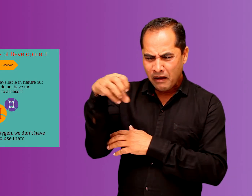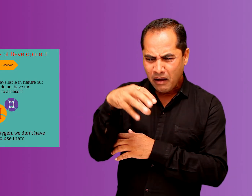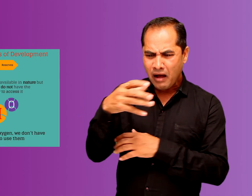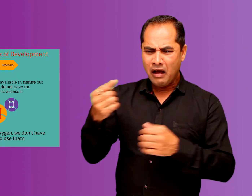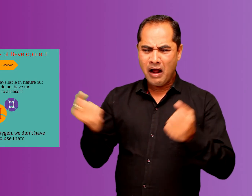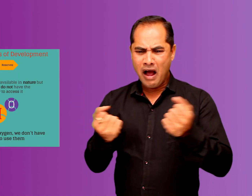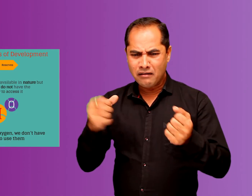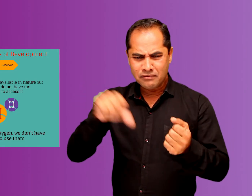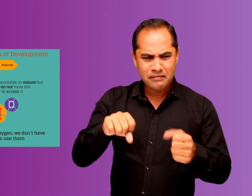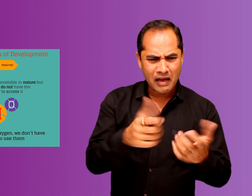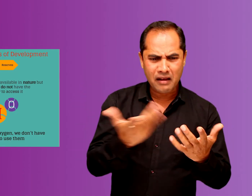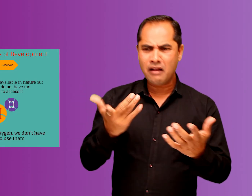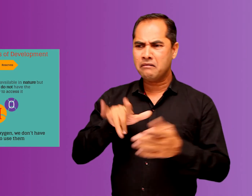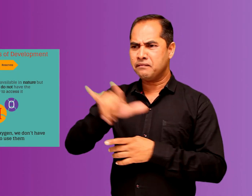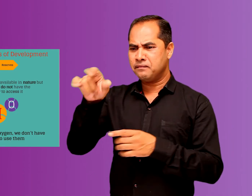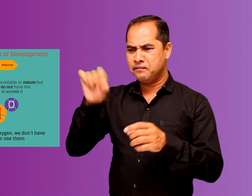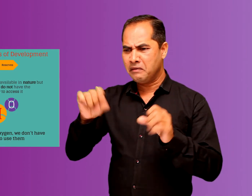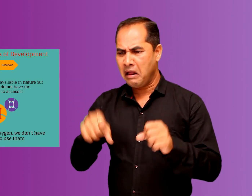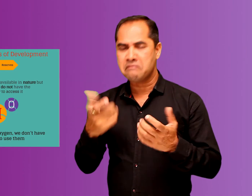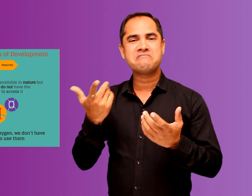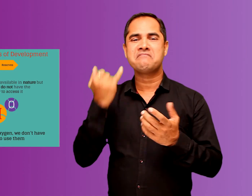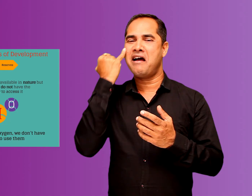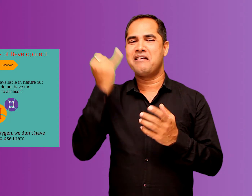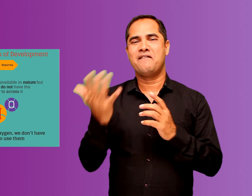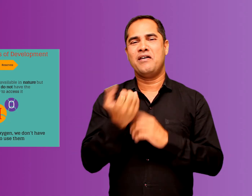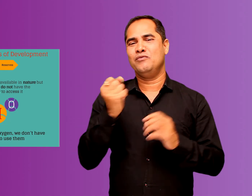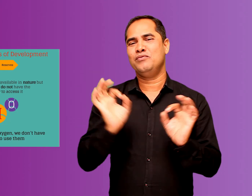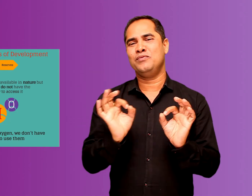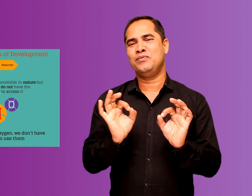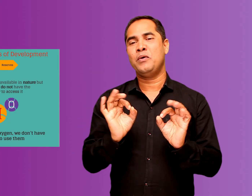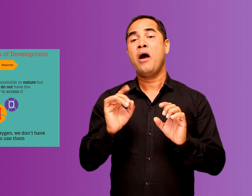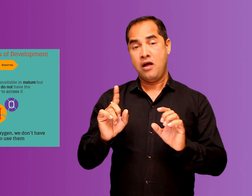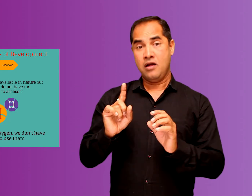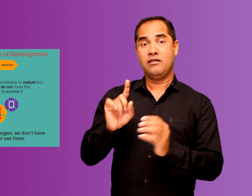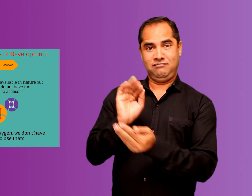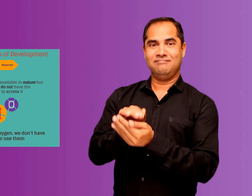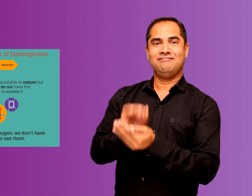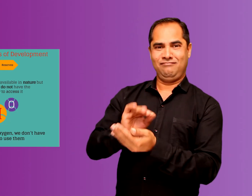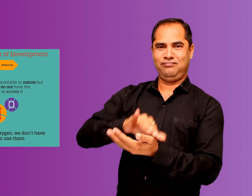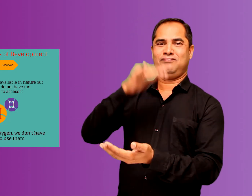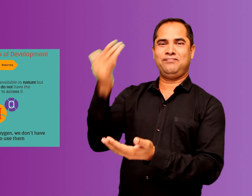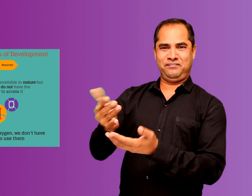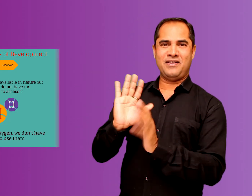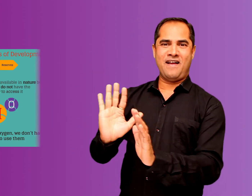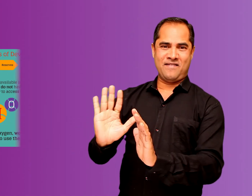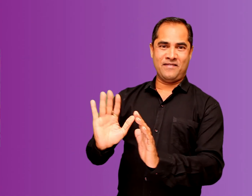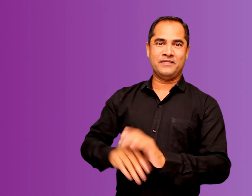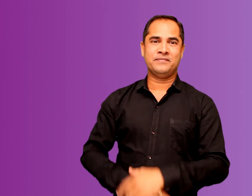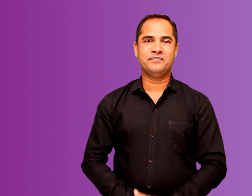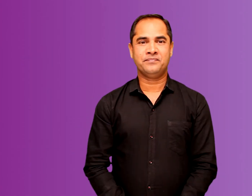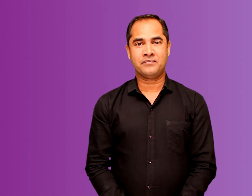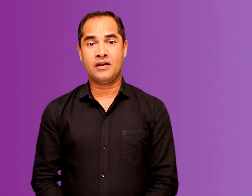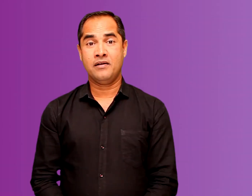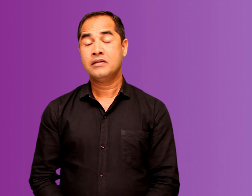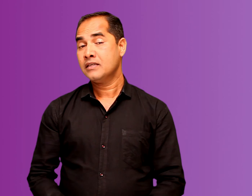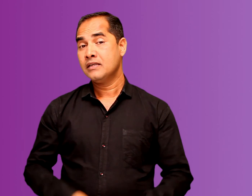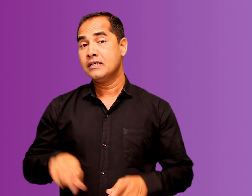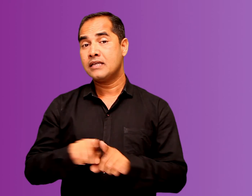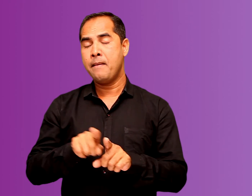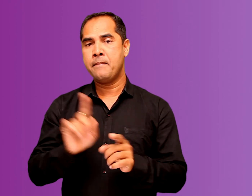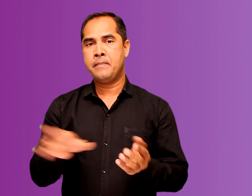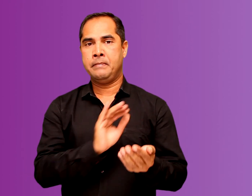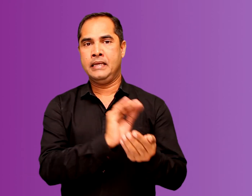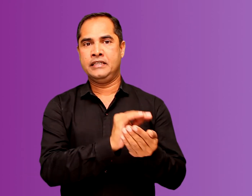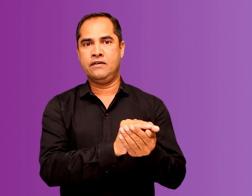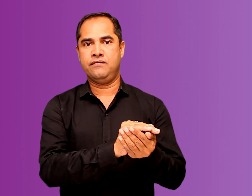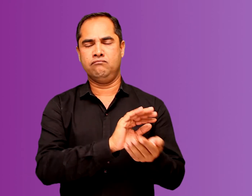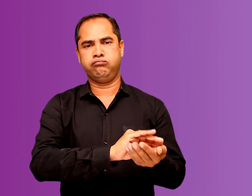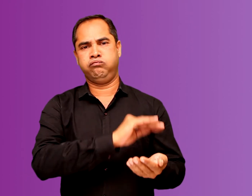don't have the technical know-how on how to separate them and use them next let's